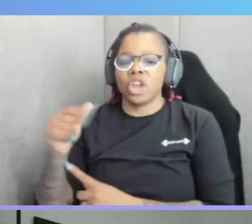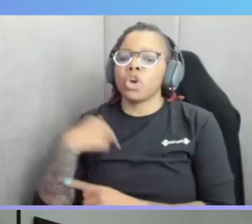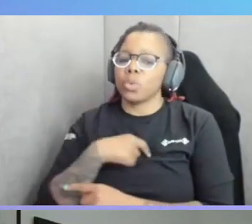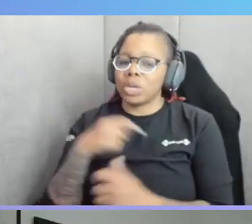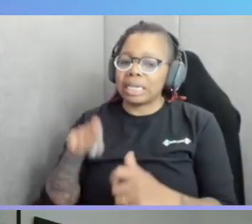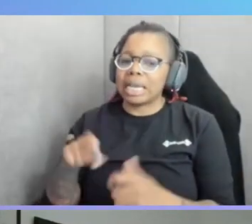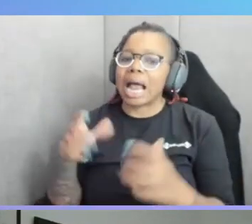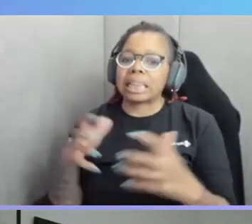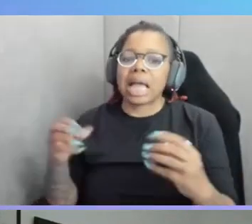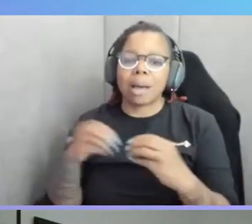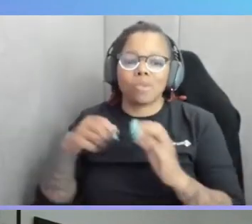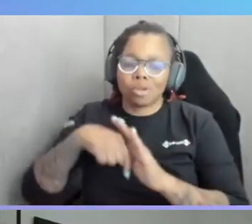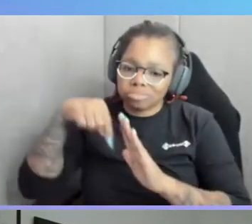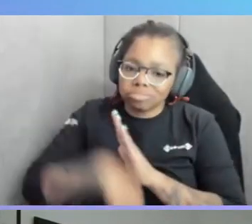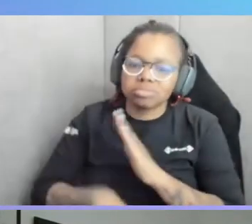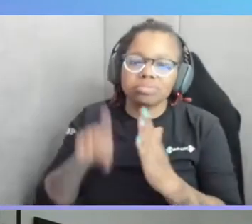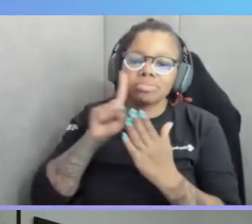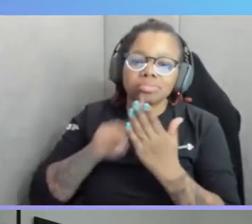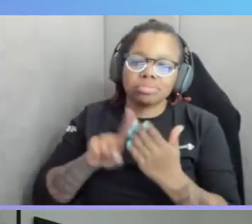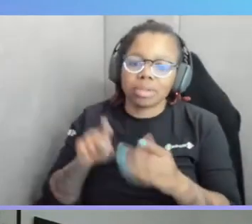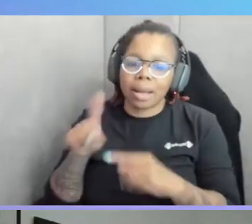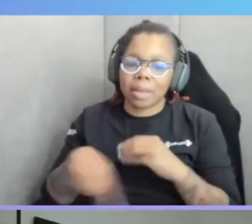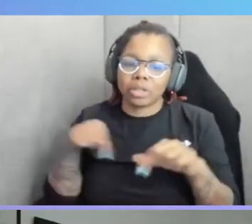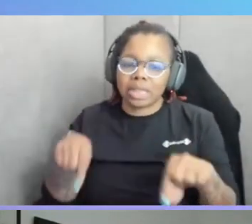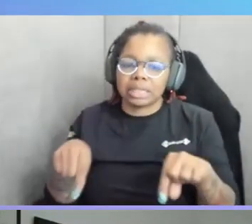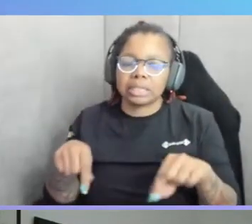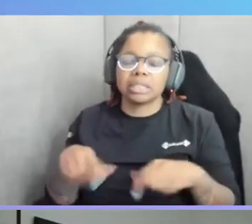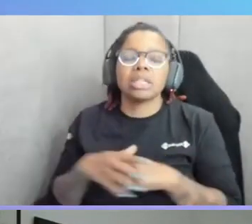more in depth exploration of. But it um, for our participant